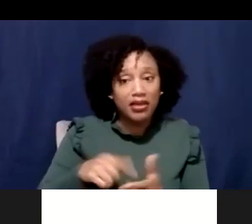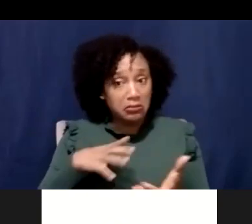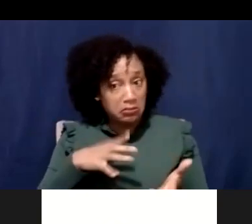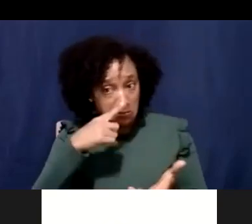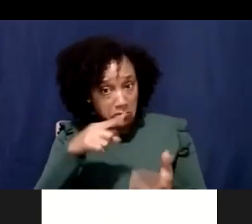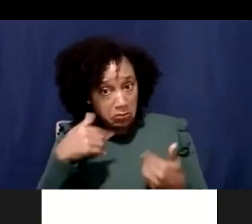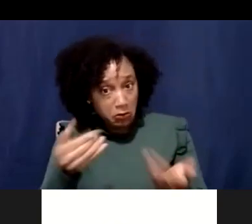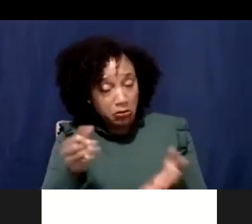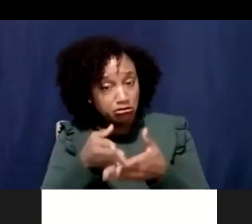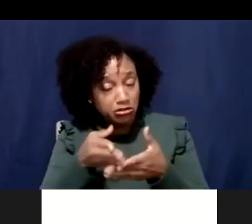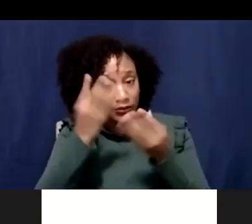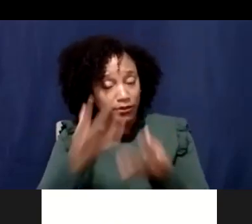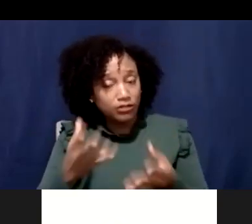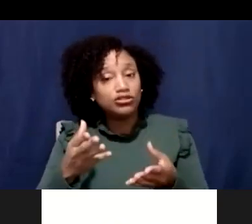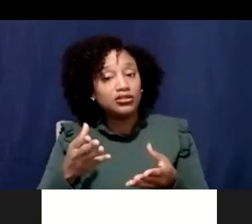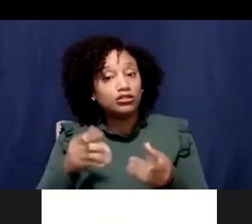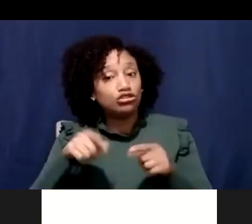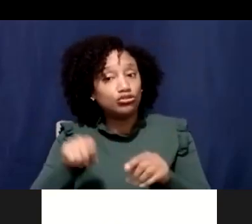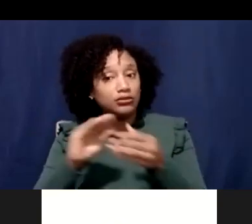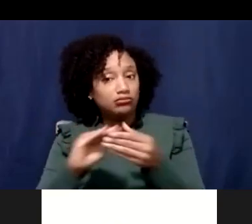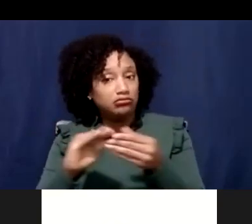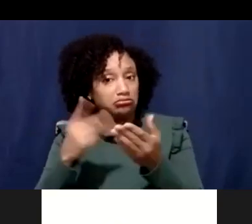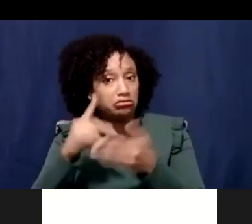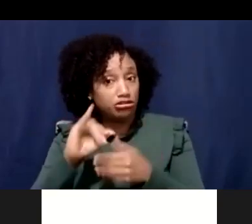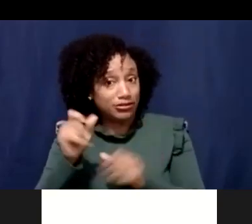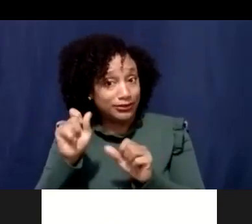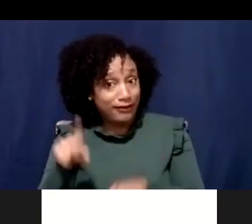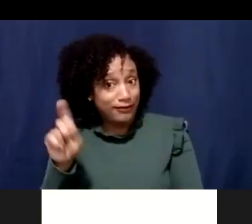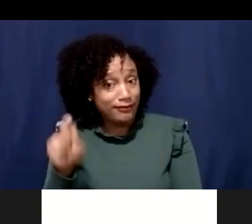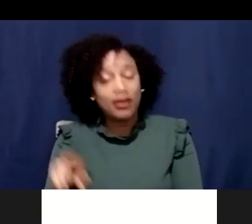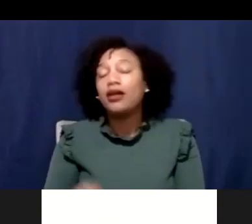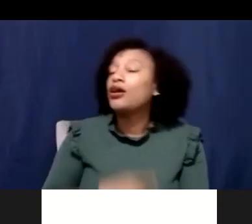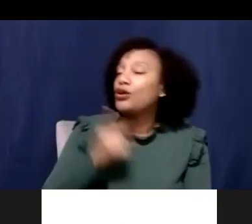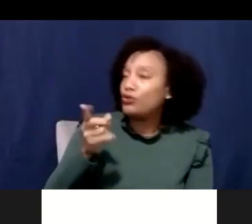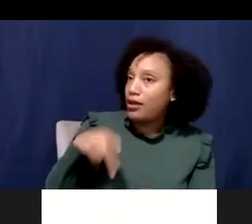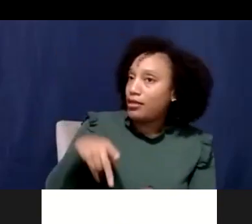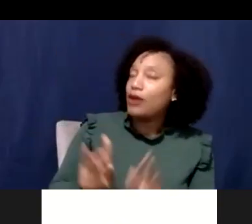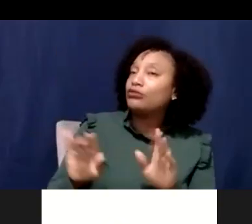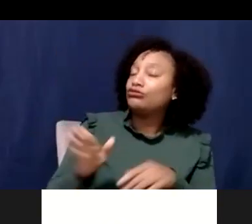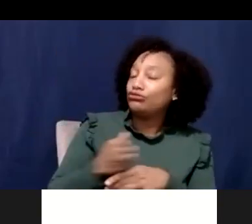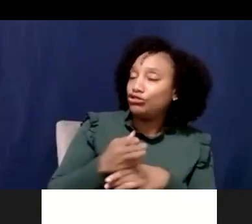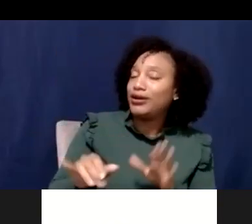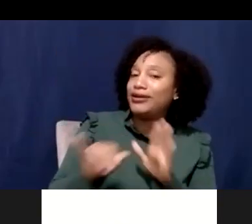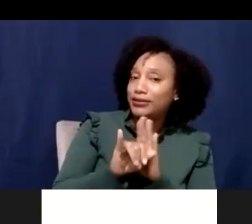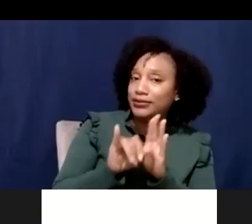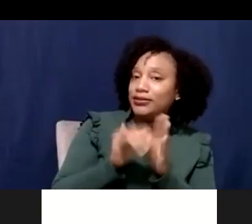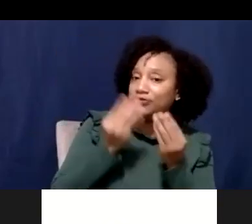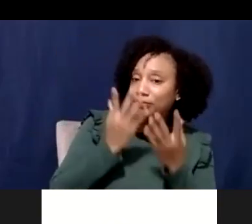in your project narrative? Yes, you are allowed to share your identity information in the narrative if you wish.